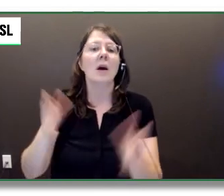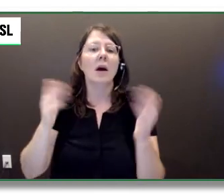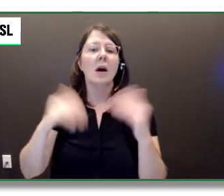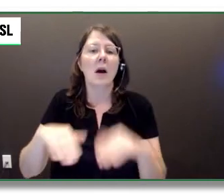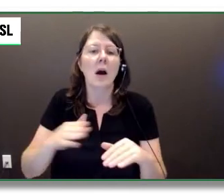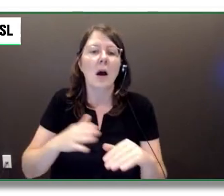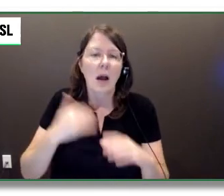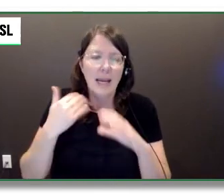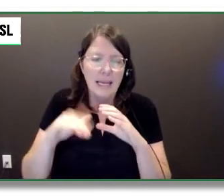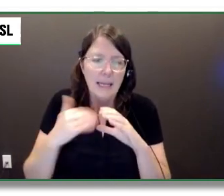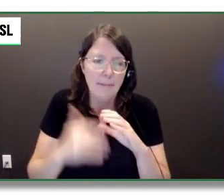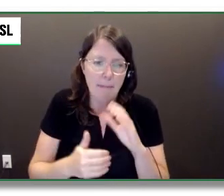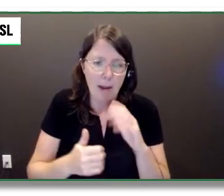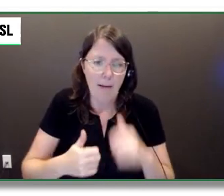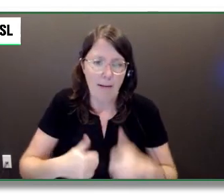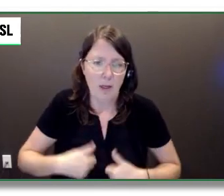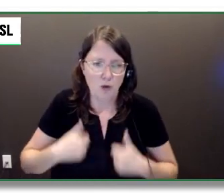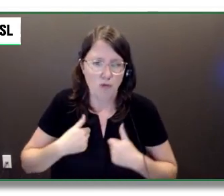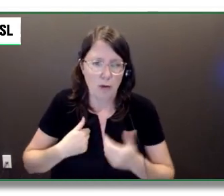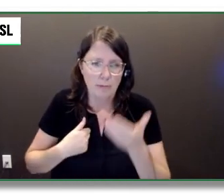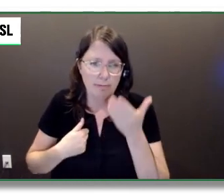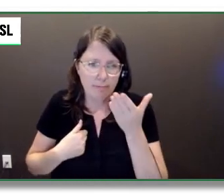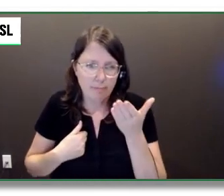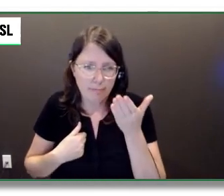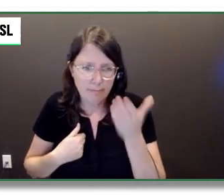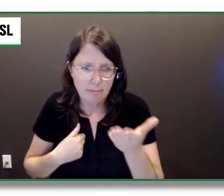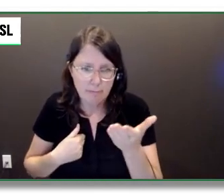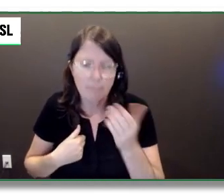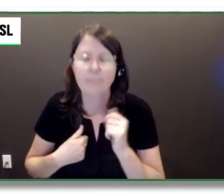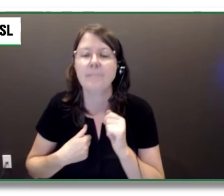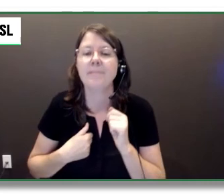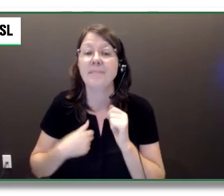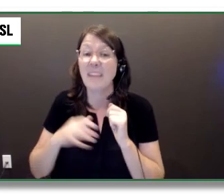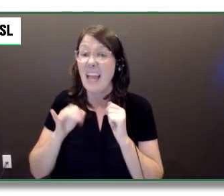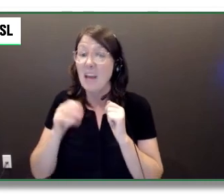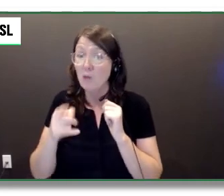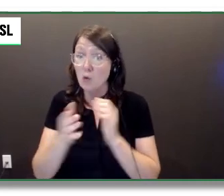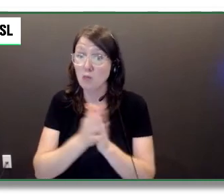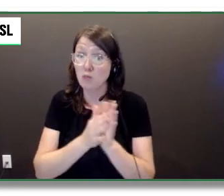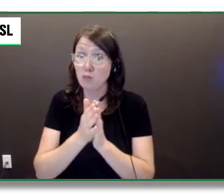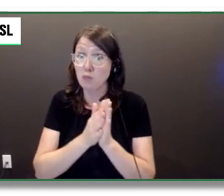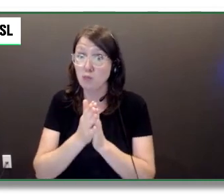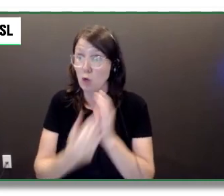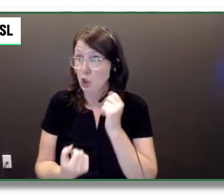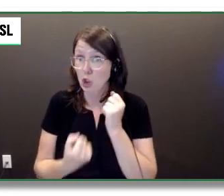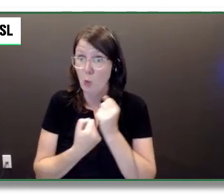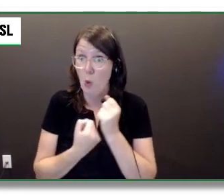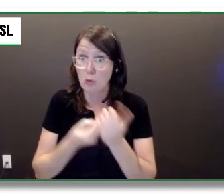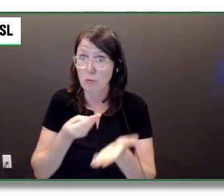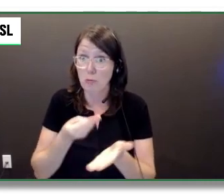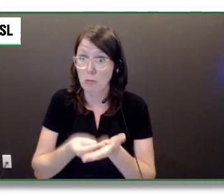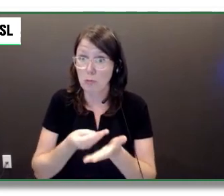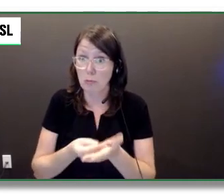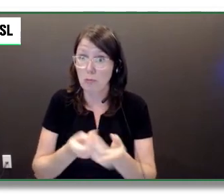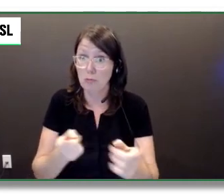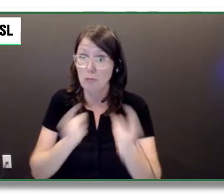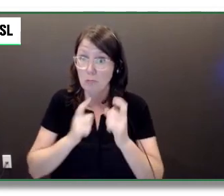you would like to support my work financially or you can just follow what I'm up to. I'm a low-income disabled person,